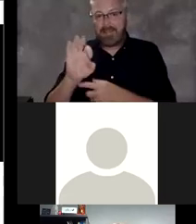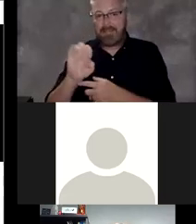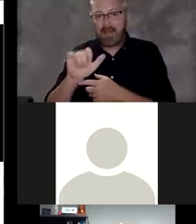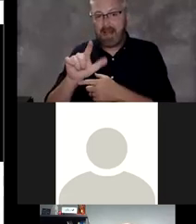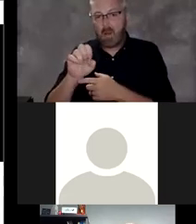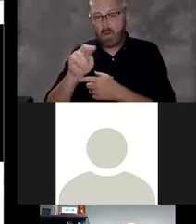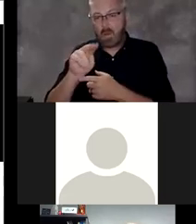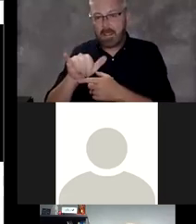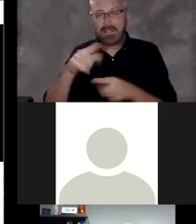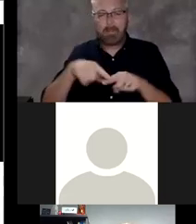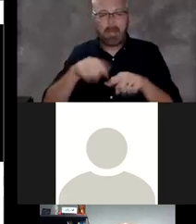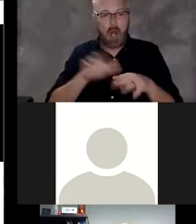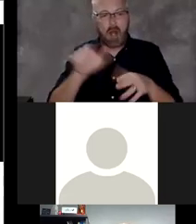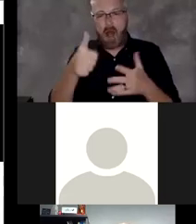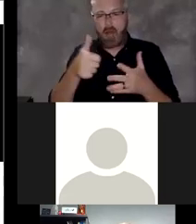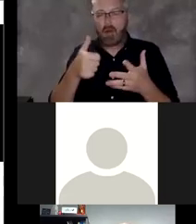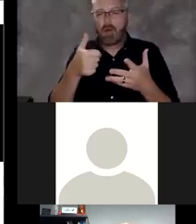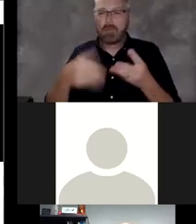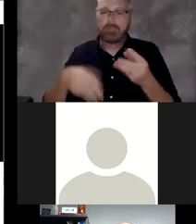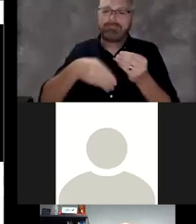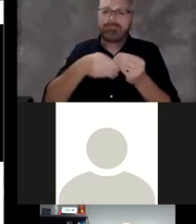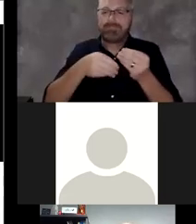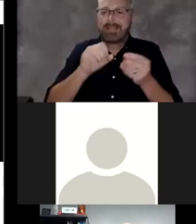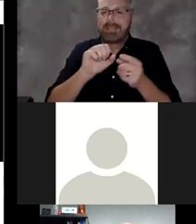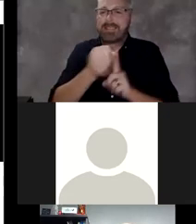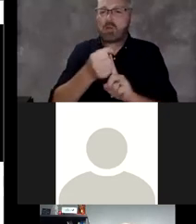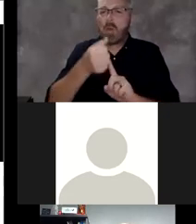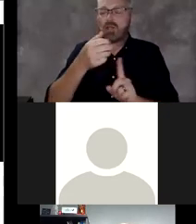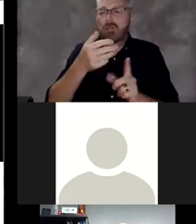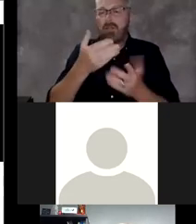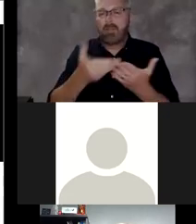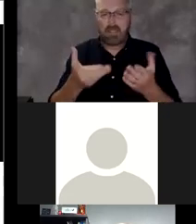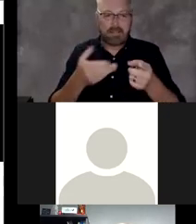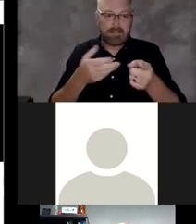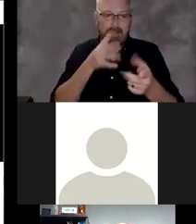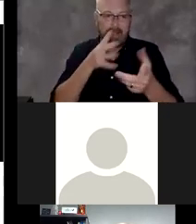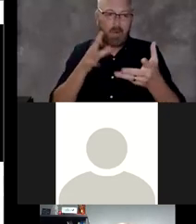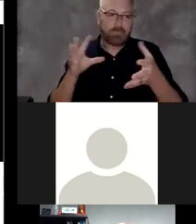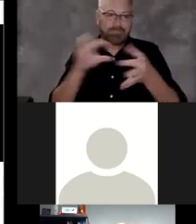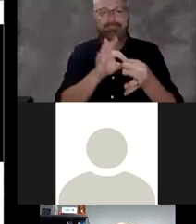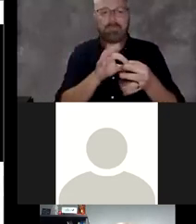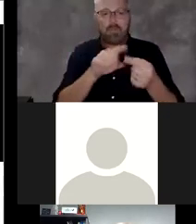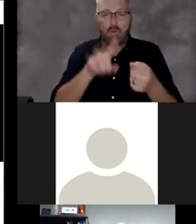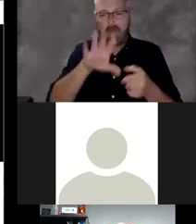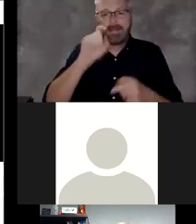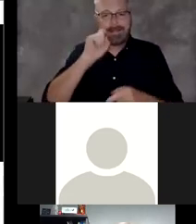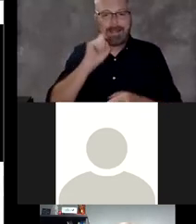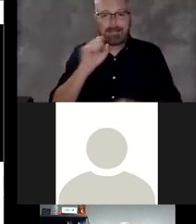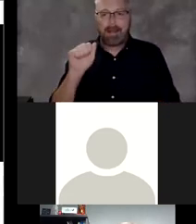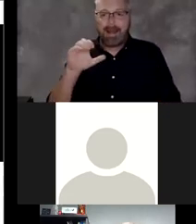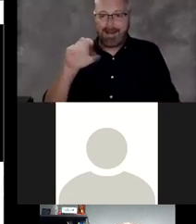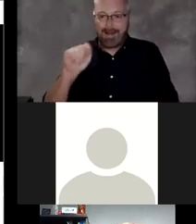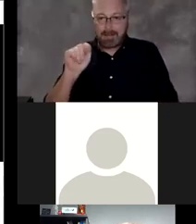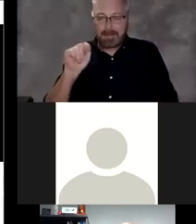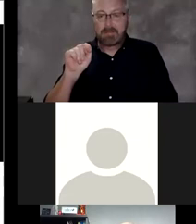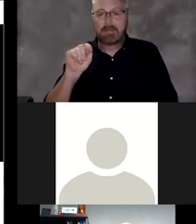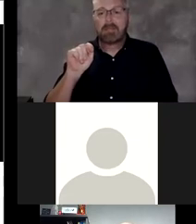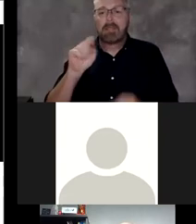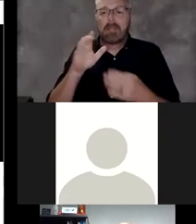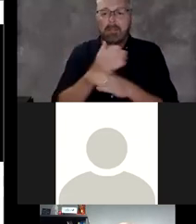CIRCUMSTANCES THAT MAY ALSO ACCOMPANY THE SEX ACT BETWEEN